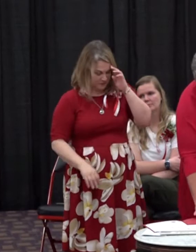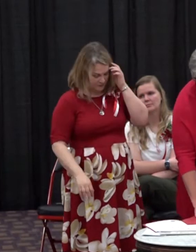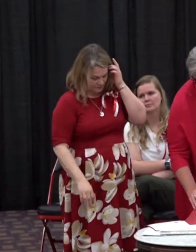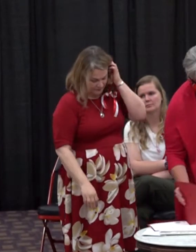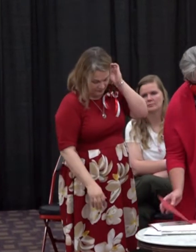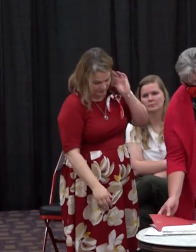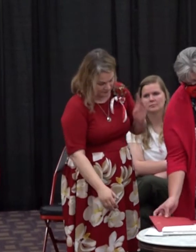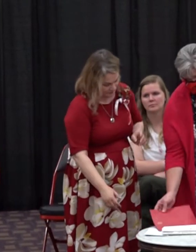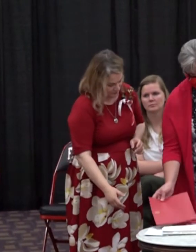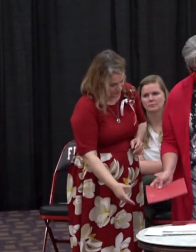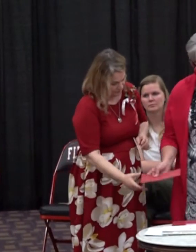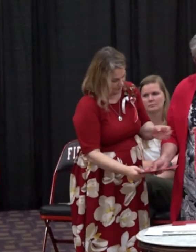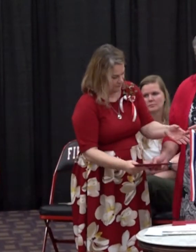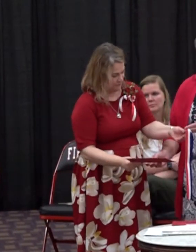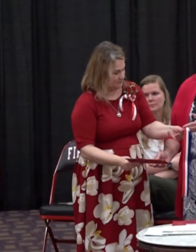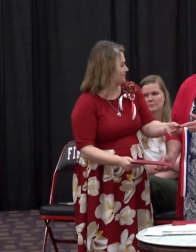And third, Lily Wolf.